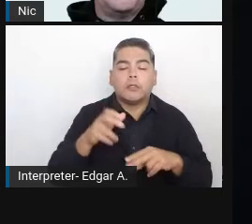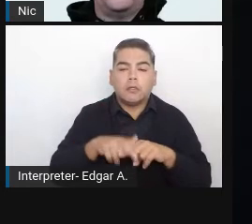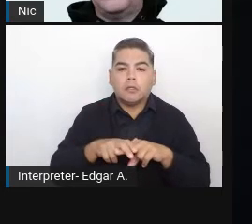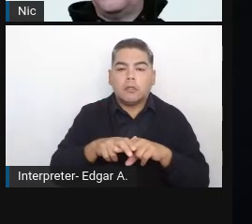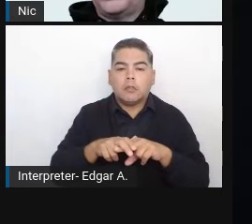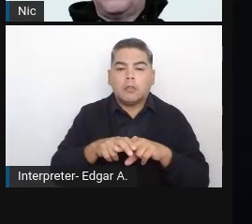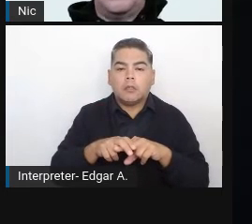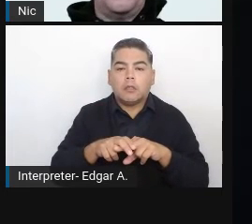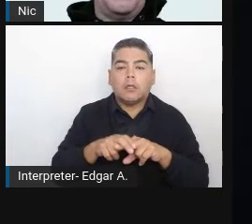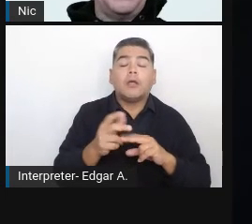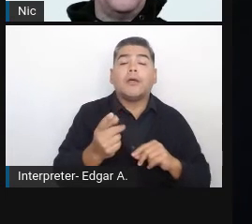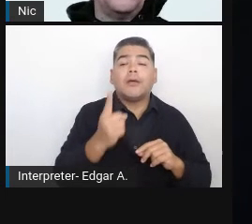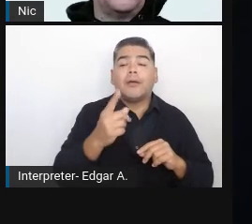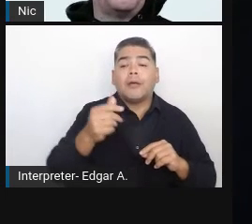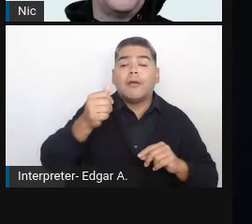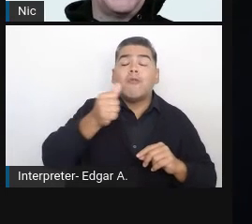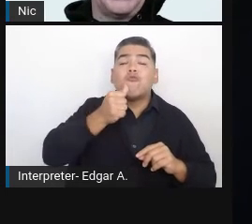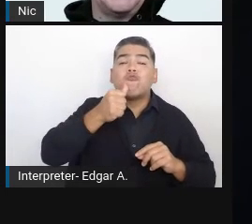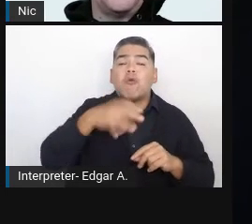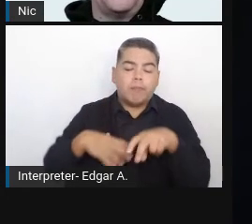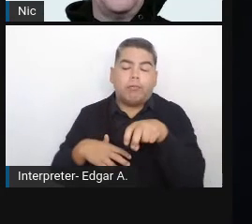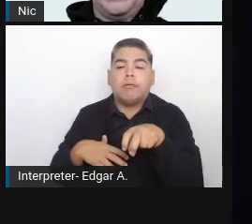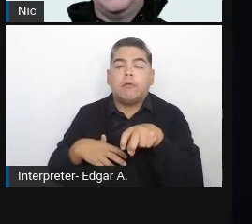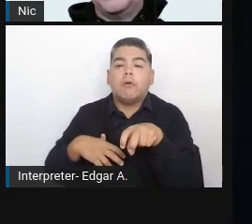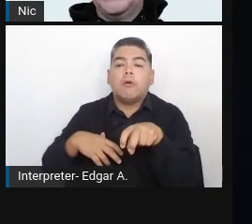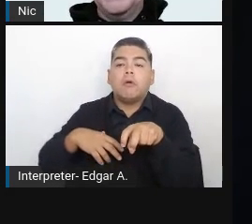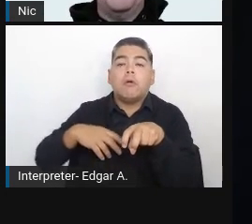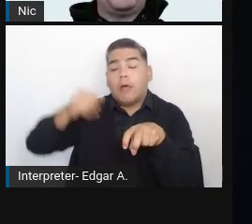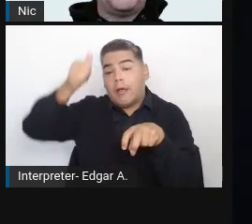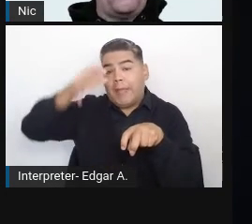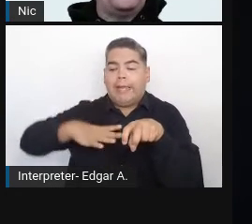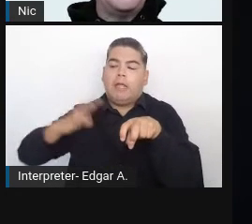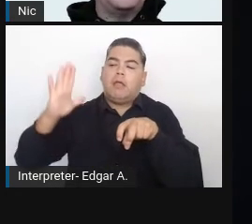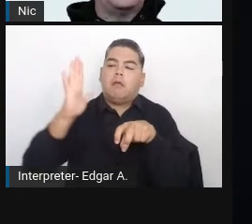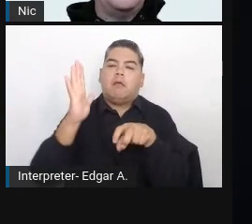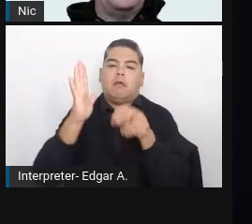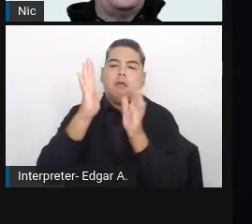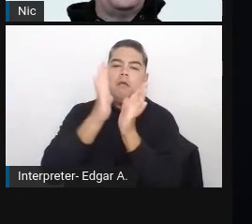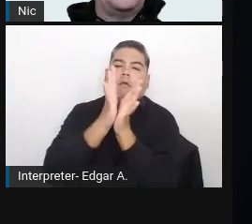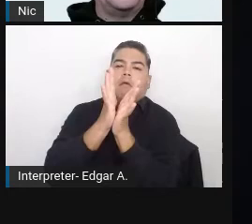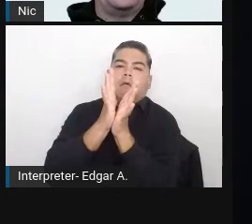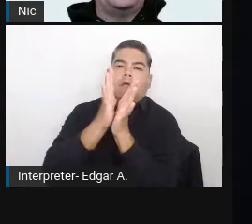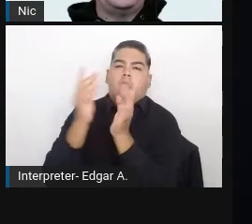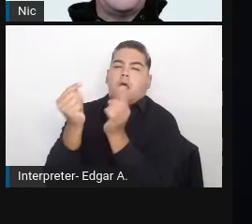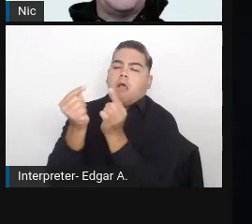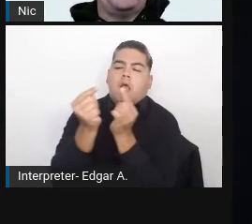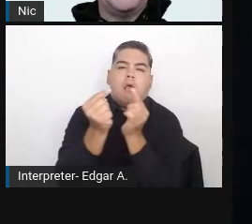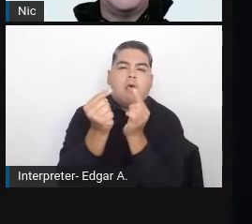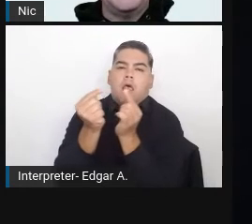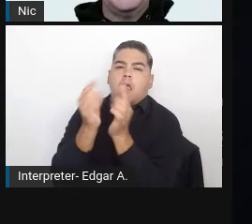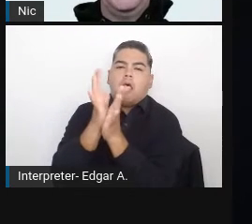in the wheelchair and a man who's pushing against her hand. The whole thing is very fluid, very dynamic.